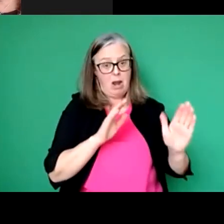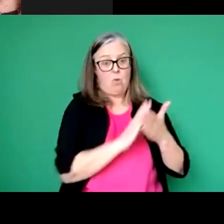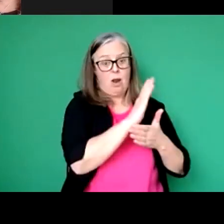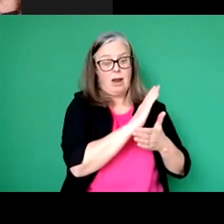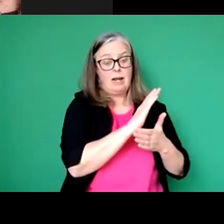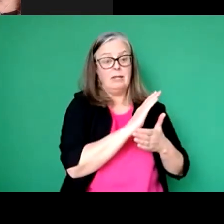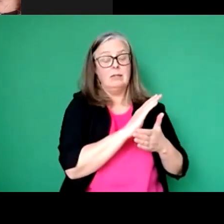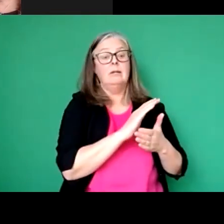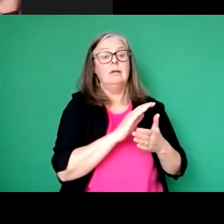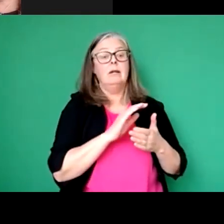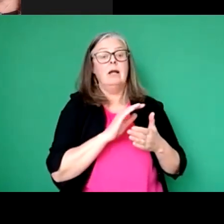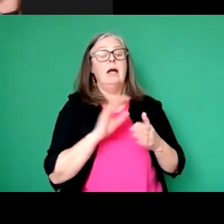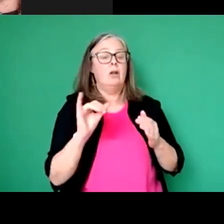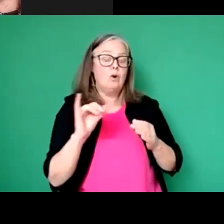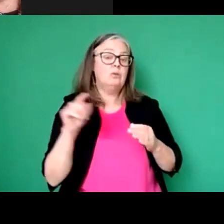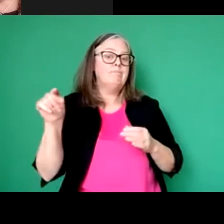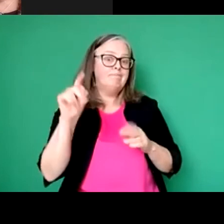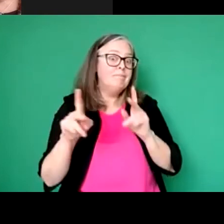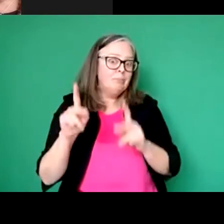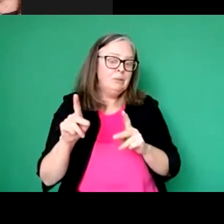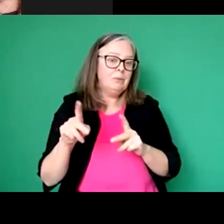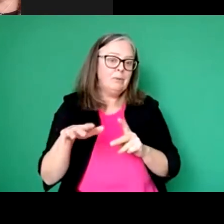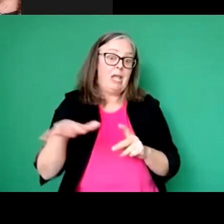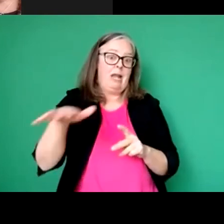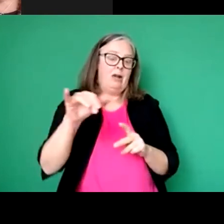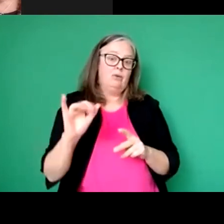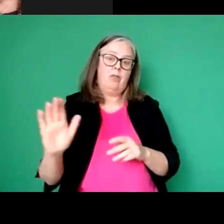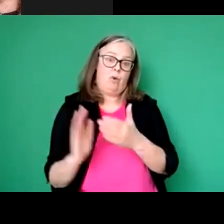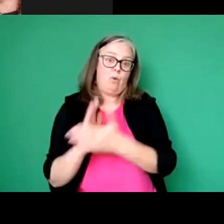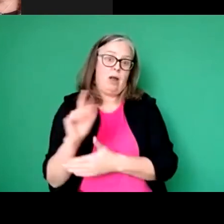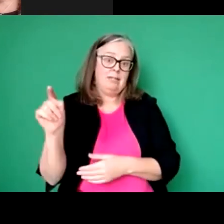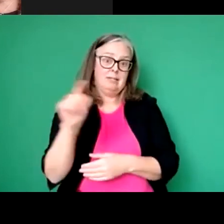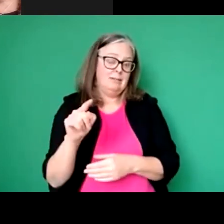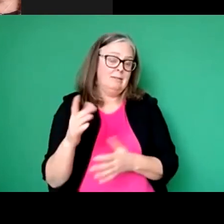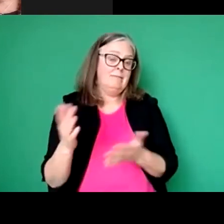relationship there between other individuals and their rights whether it's you know the right of a